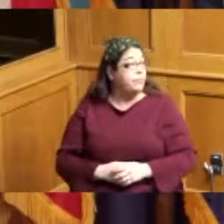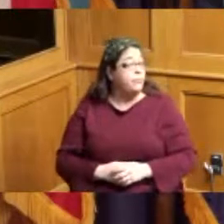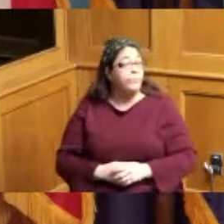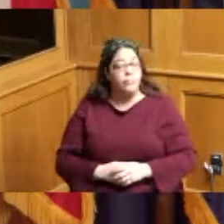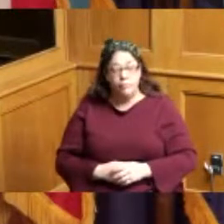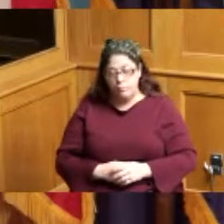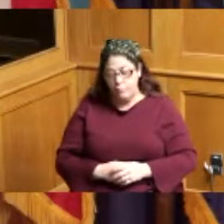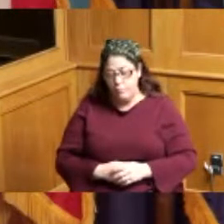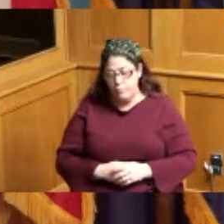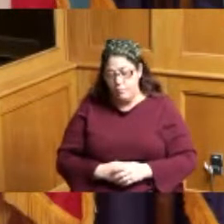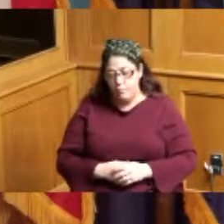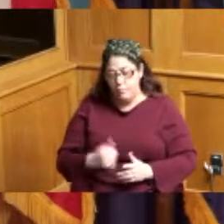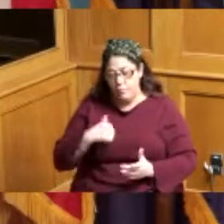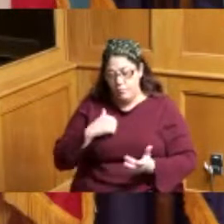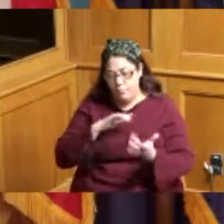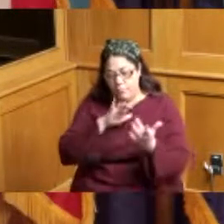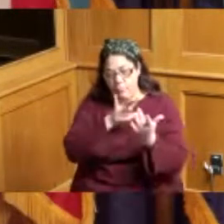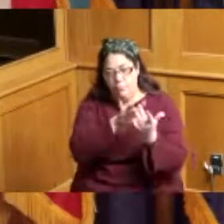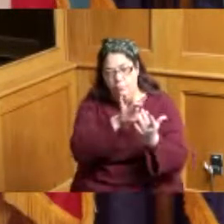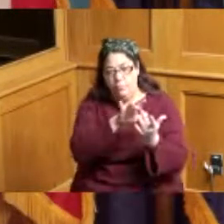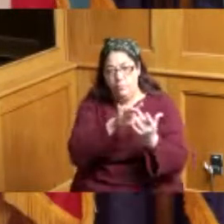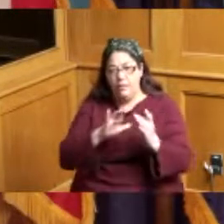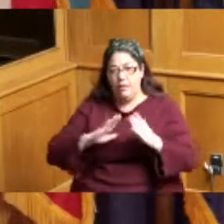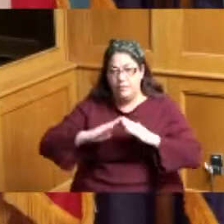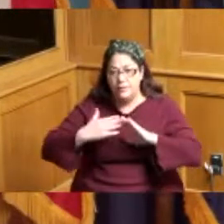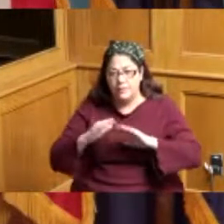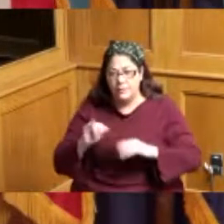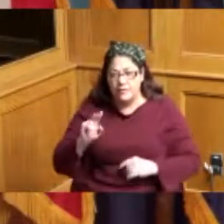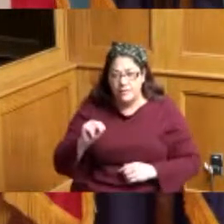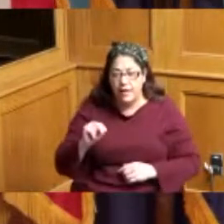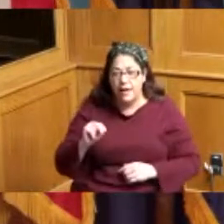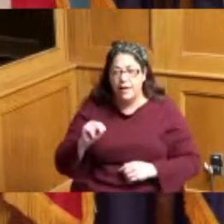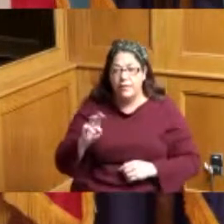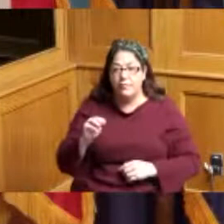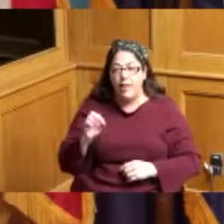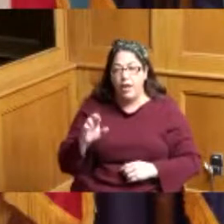I did reach out to the city and the mayor I've reached out as much as I can